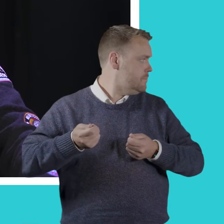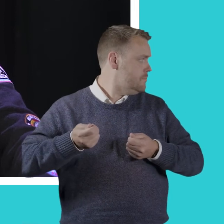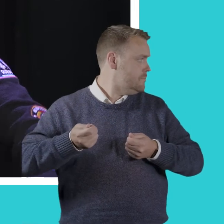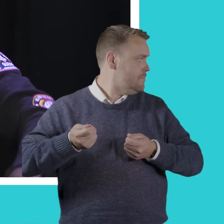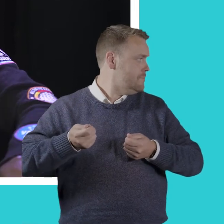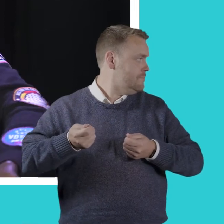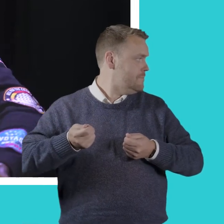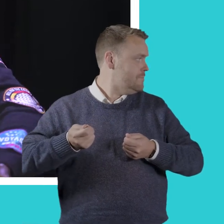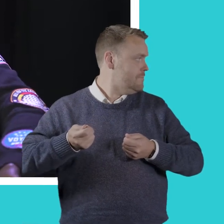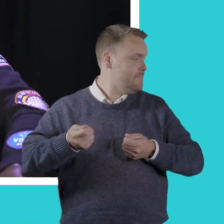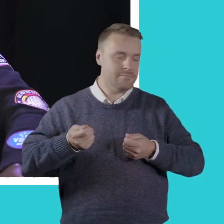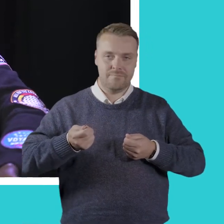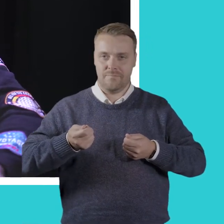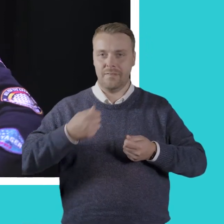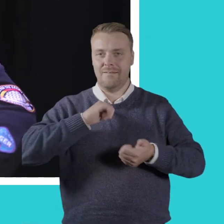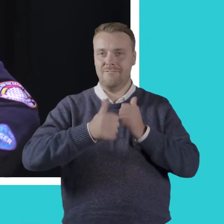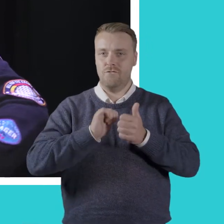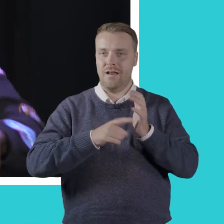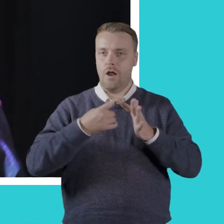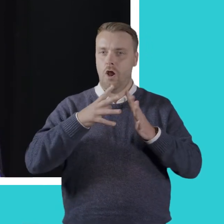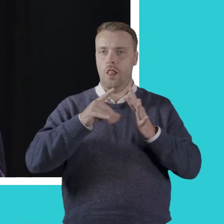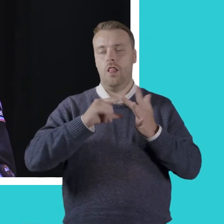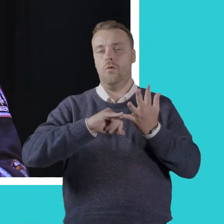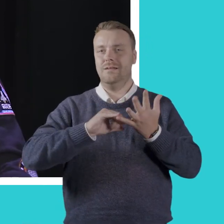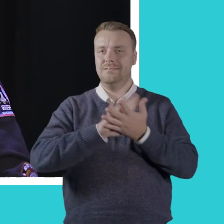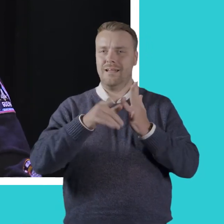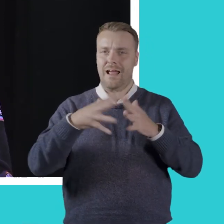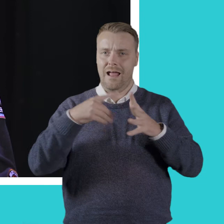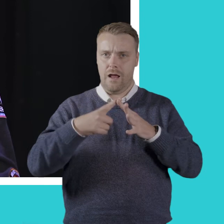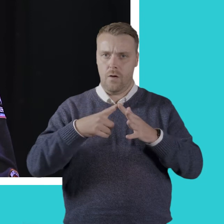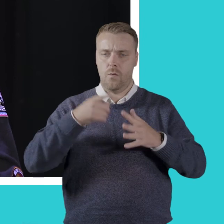Okay sorry yeah my friend Lewis, Lewis Howe he runs a diversity and inclusion consultancy called